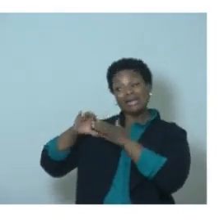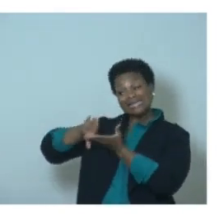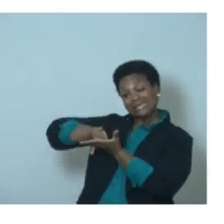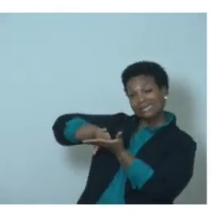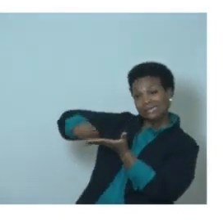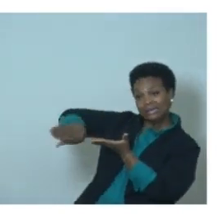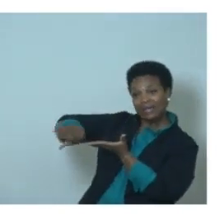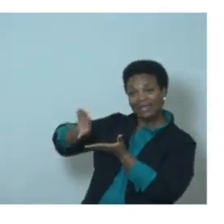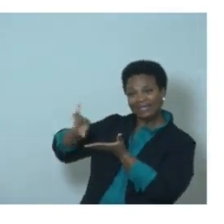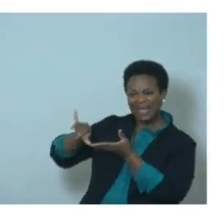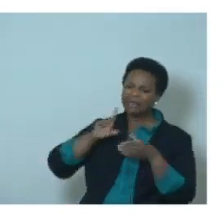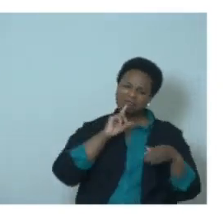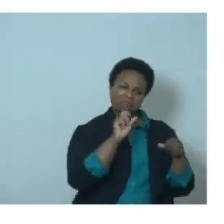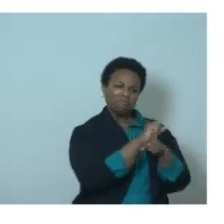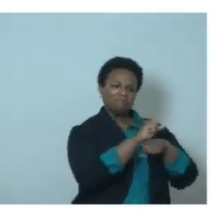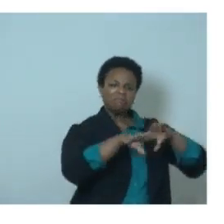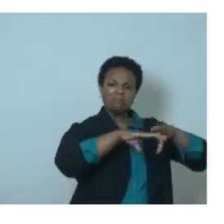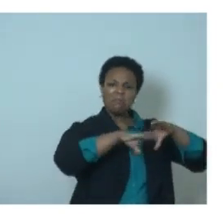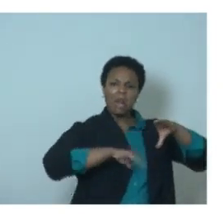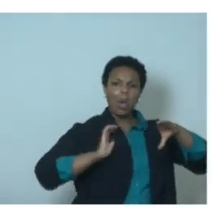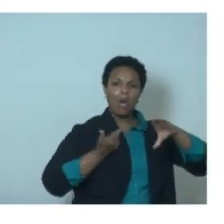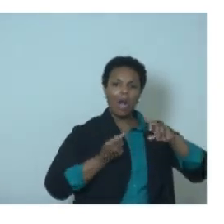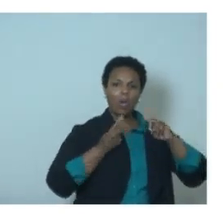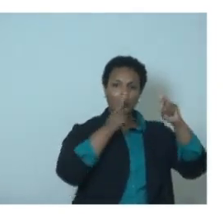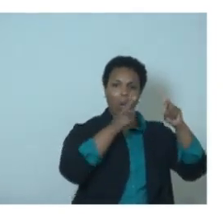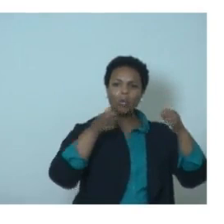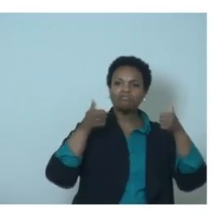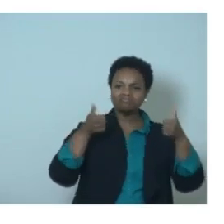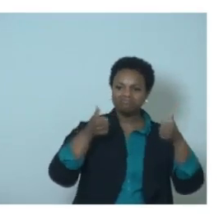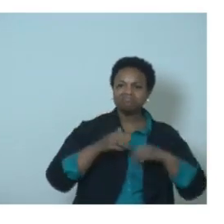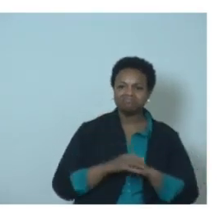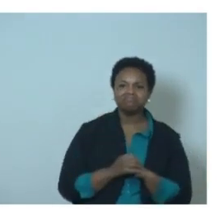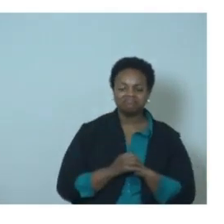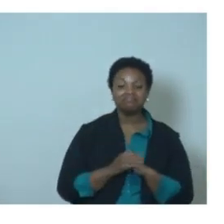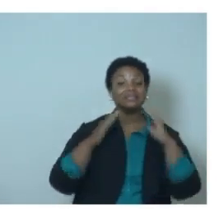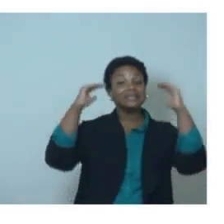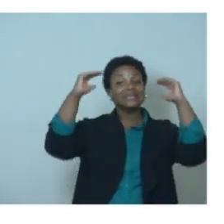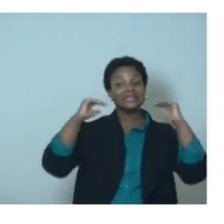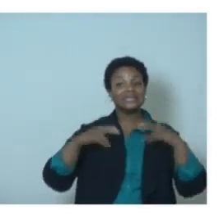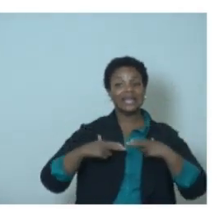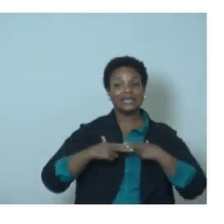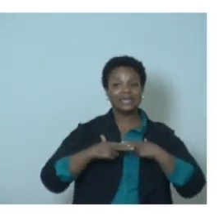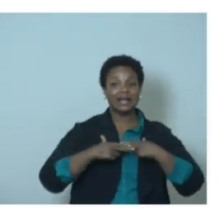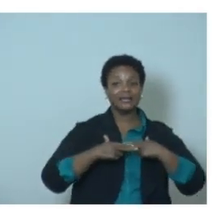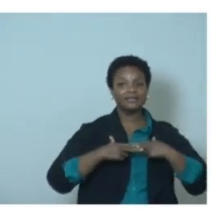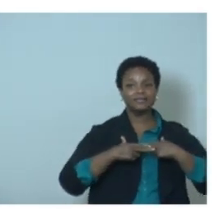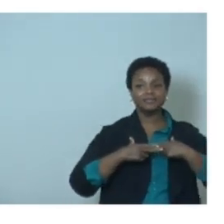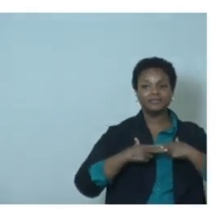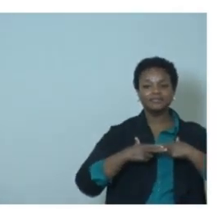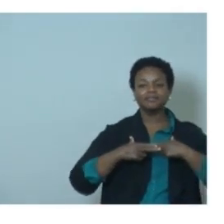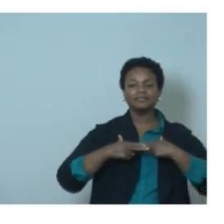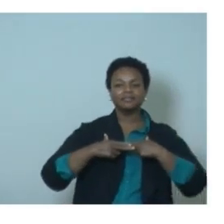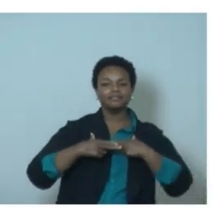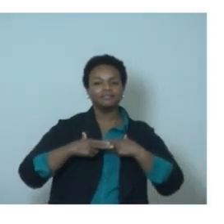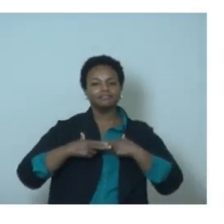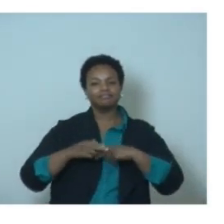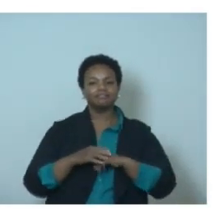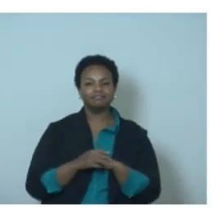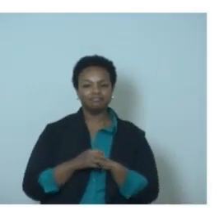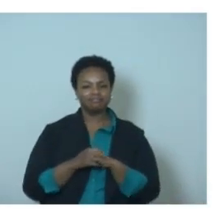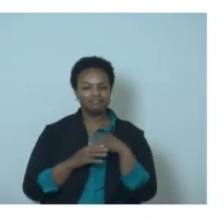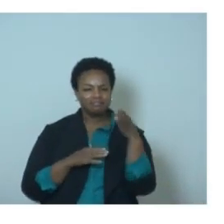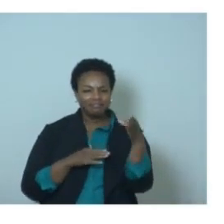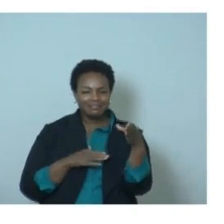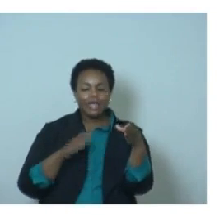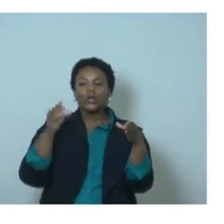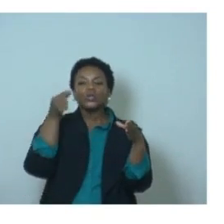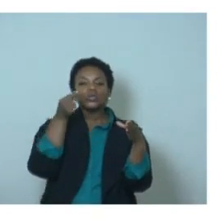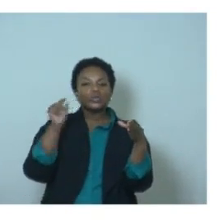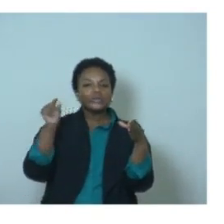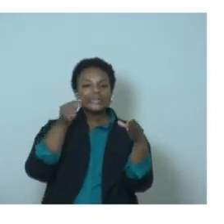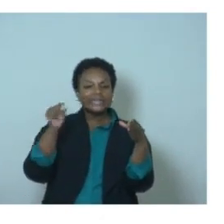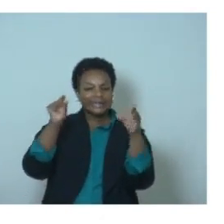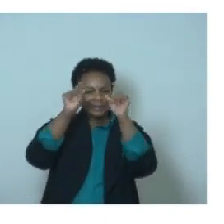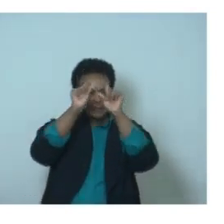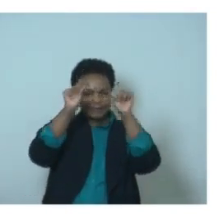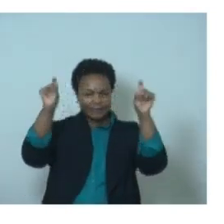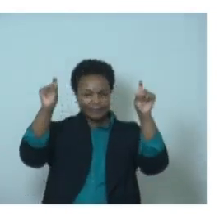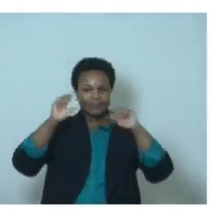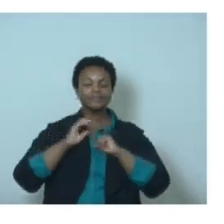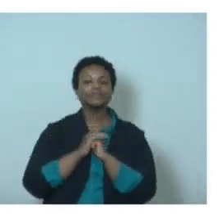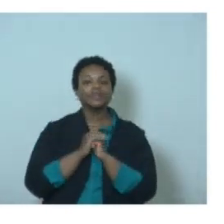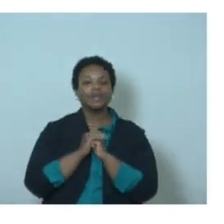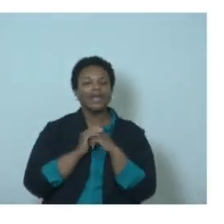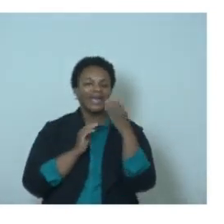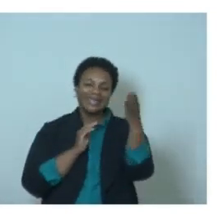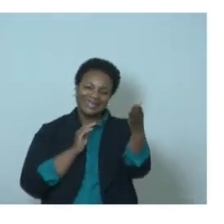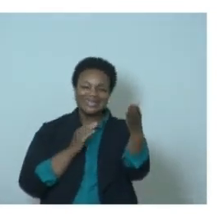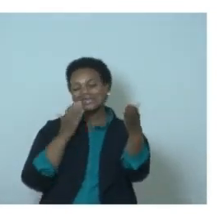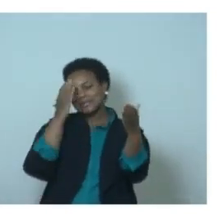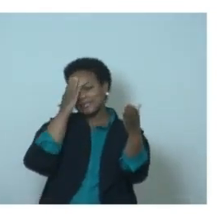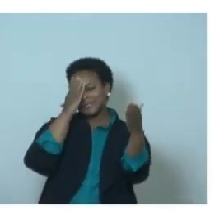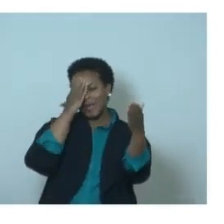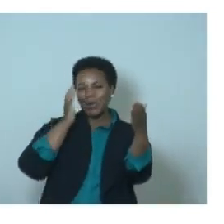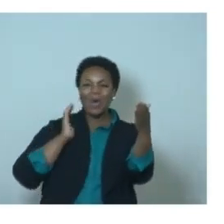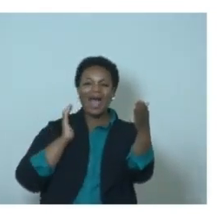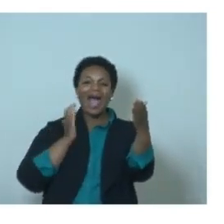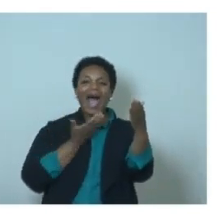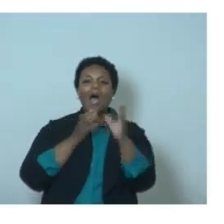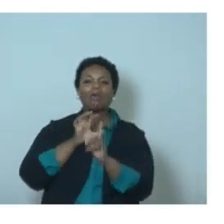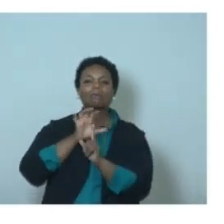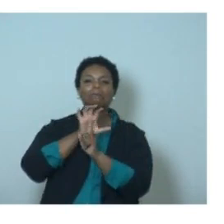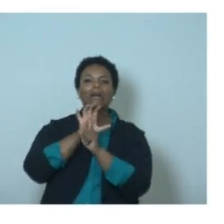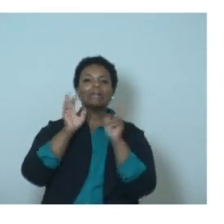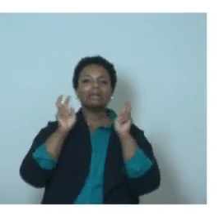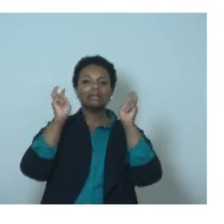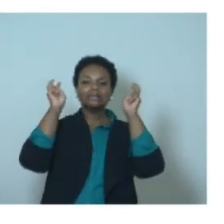SO STILL JUST BARELY BELOW THE GAINING THE CRITERIA TARGET OF 1.15 NOW WE CAN GO TO THE NEXT SLIDE WHICH HAS A BIT OF A NAME WRITTEN ON IT AND THIS IS SORT OF THAT TOPIC OF THE WEEK AND I